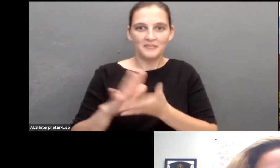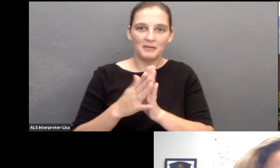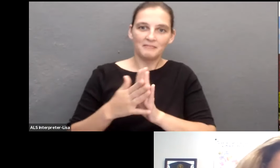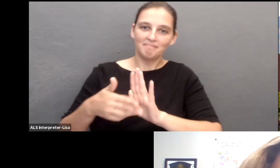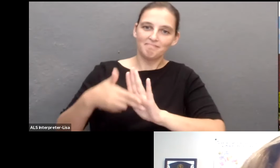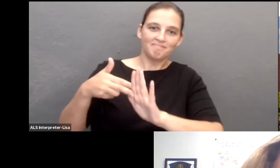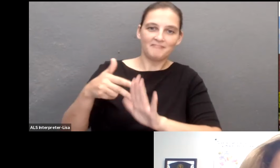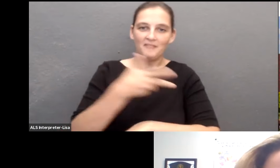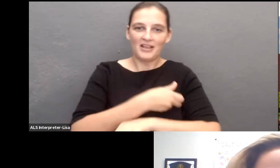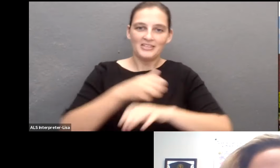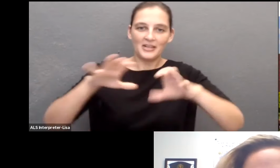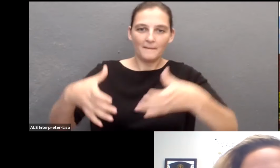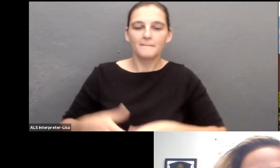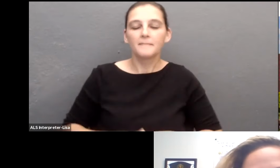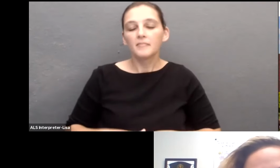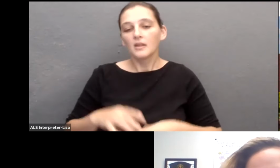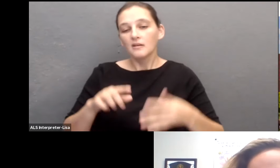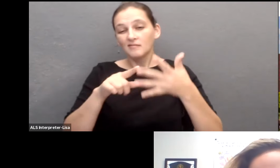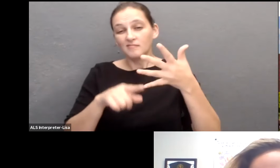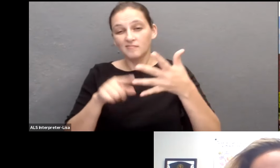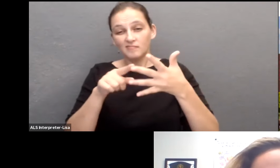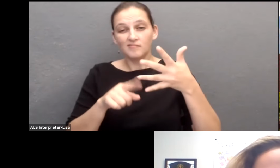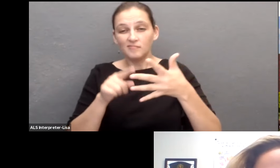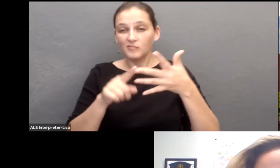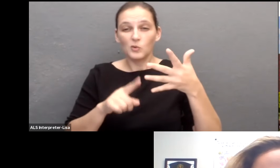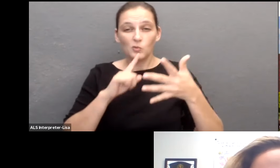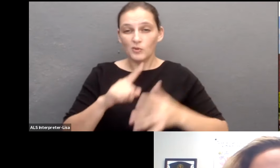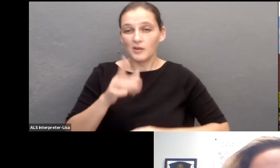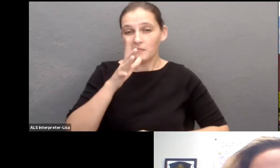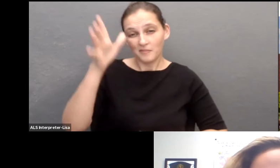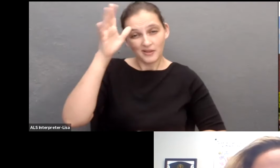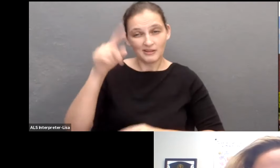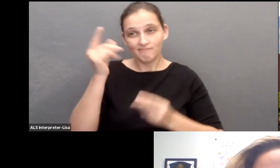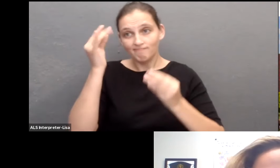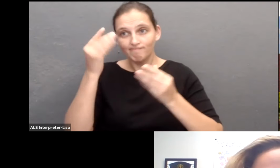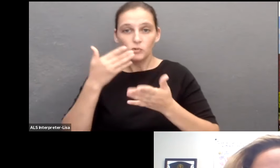So for my little kids it's just trying to make good choices. I'll be honest, for me, you